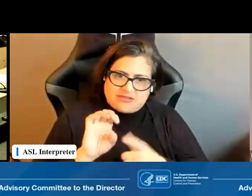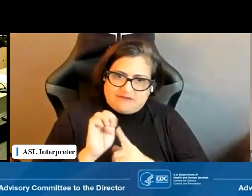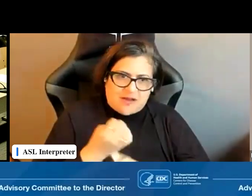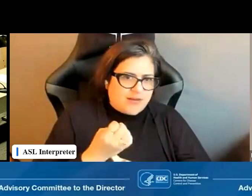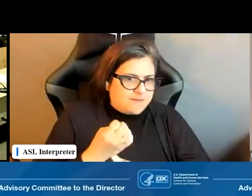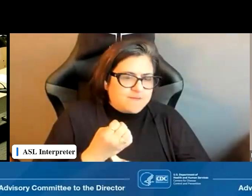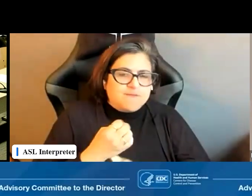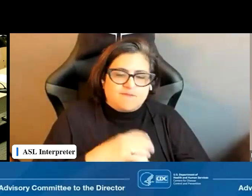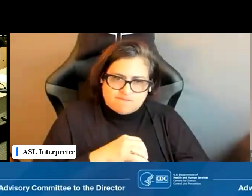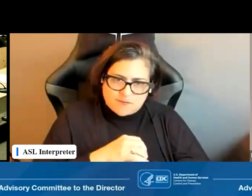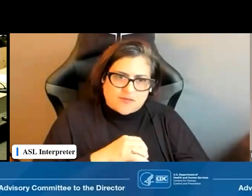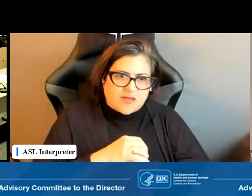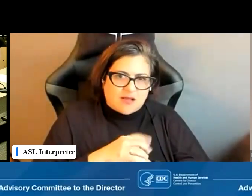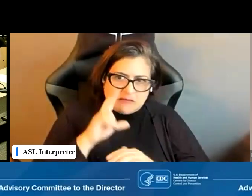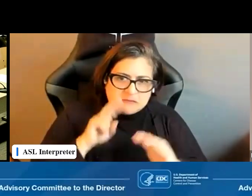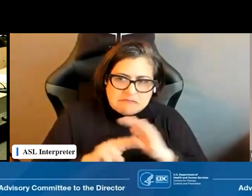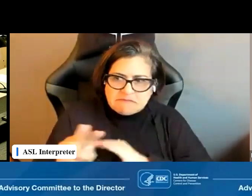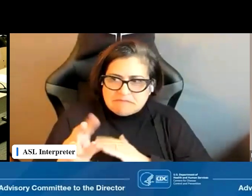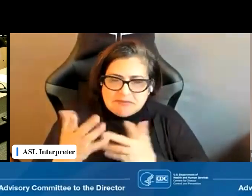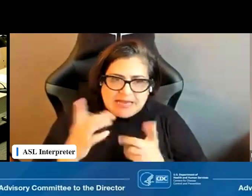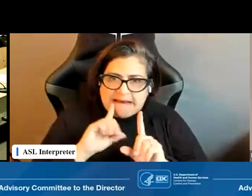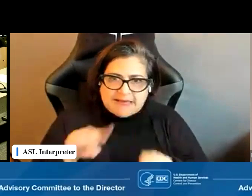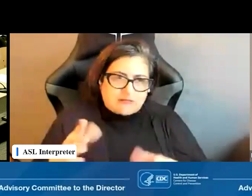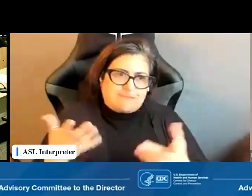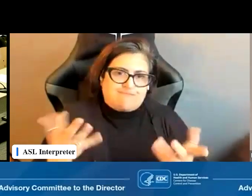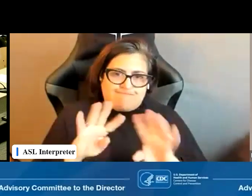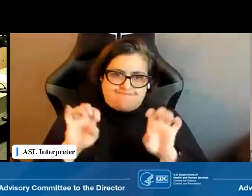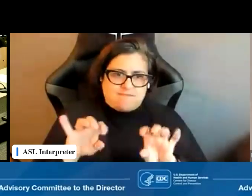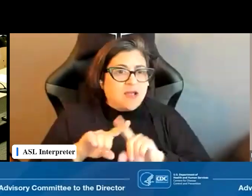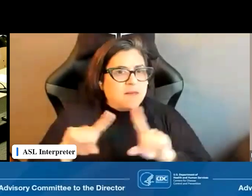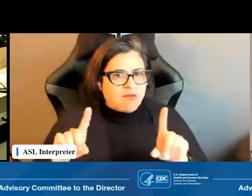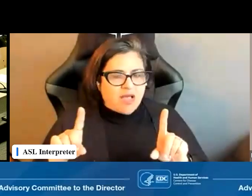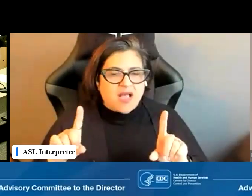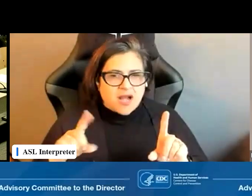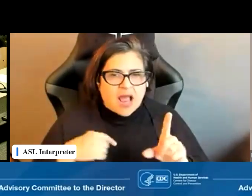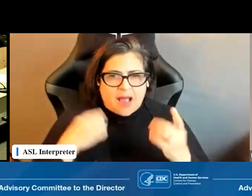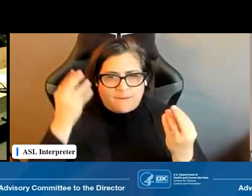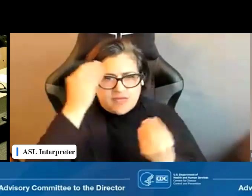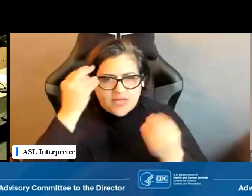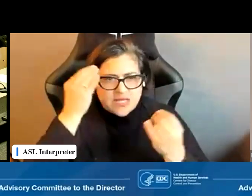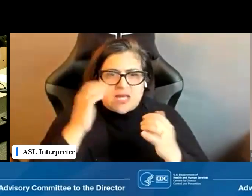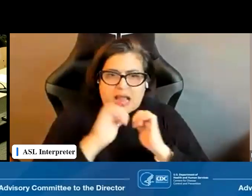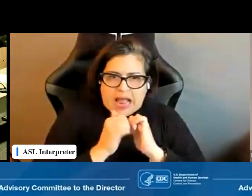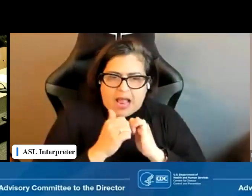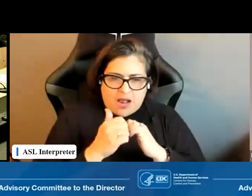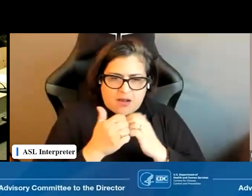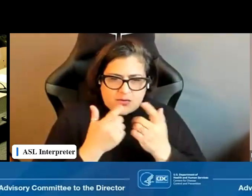I don't know the answer there, but I'm right there with you in trying to think through how we would actually deal with those kinds of issues.